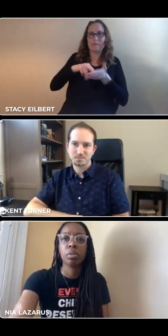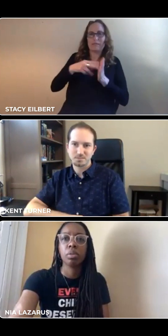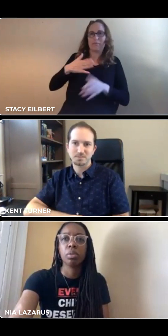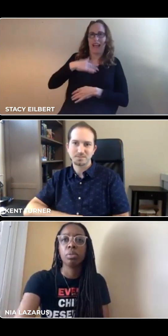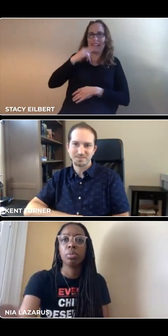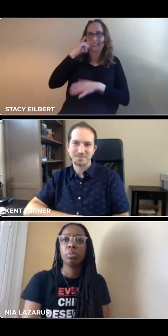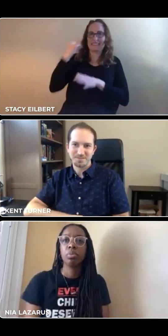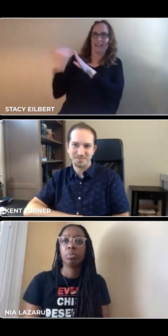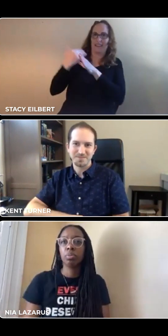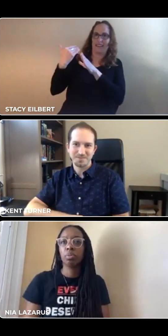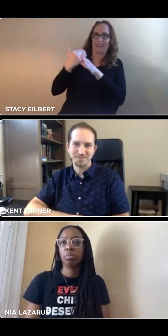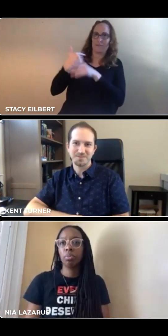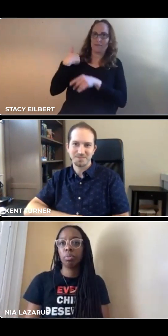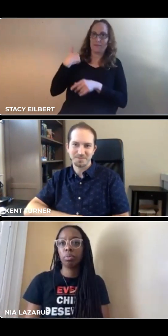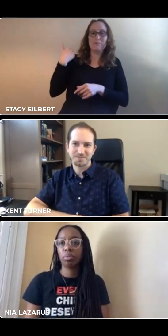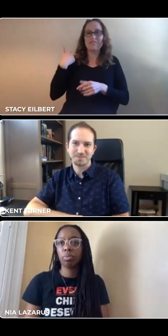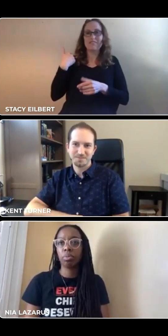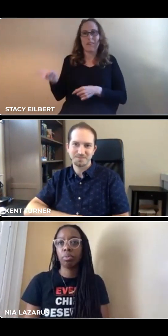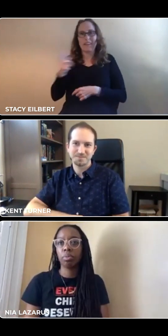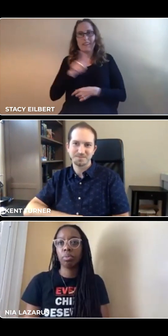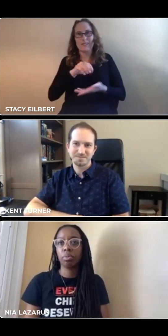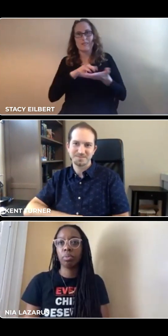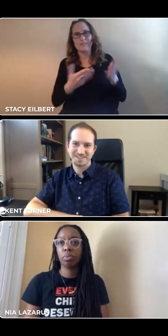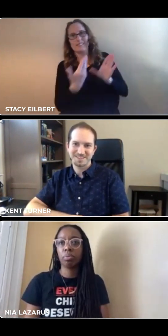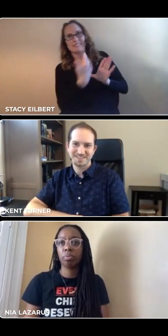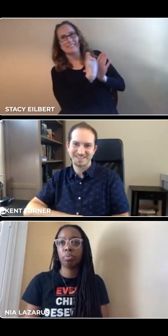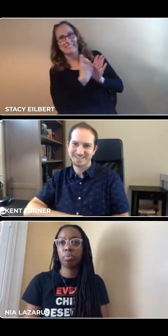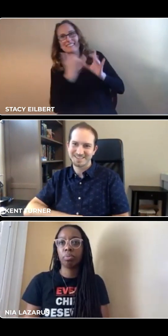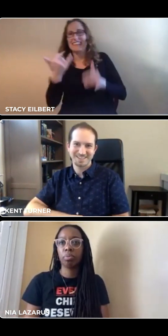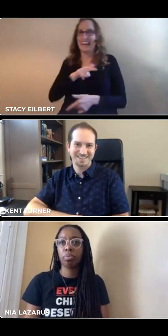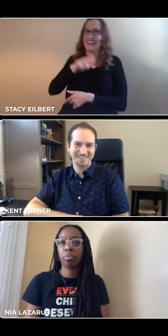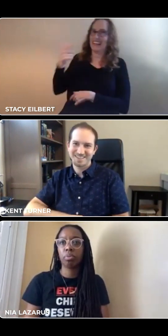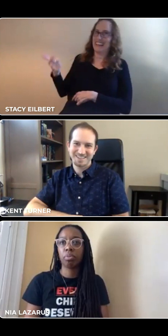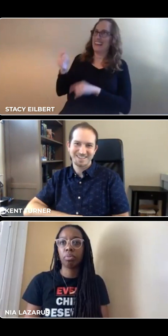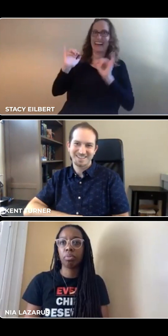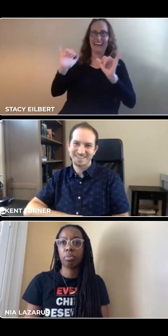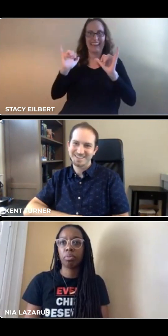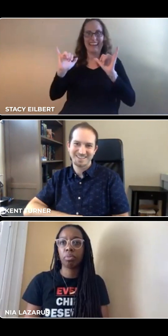with my own children interrupting me. You know? And then I have my -- it used to be